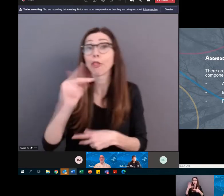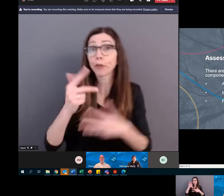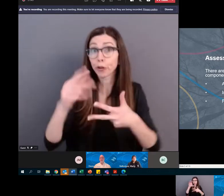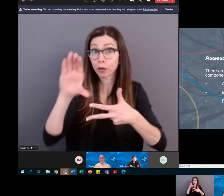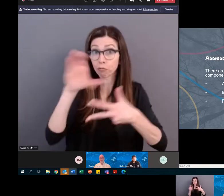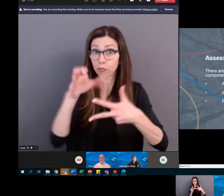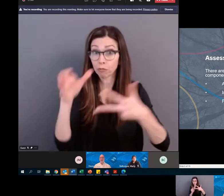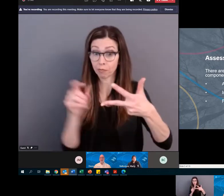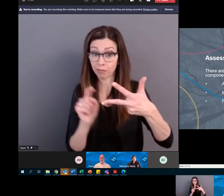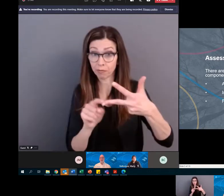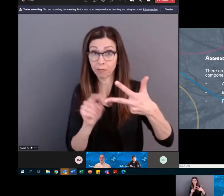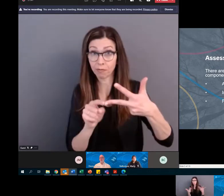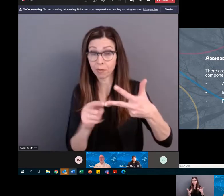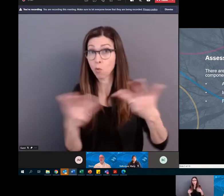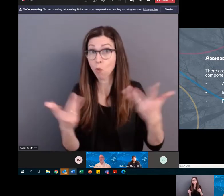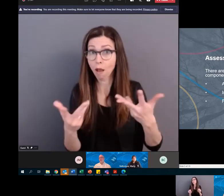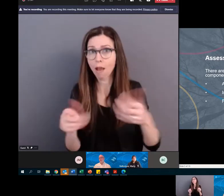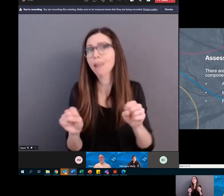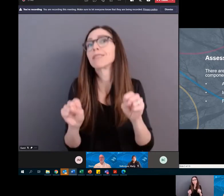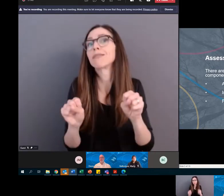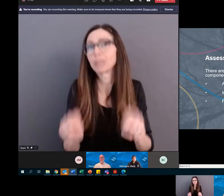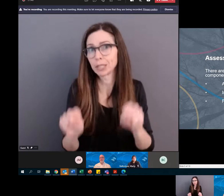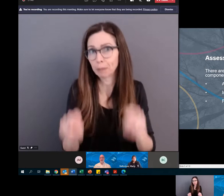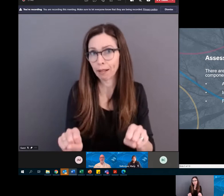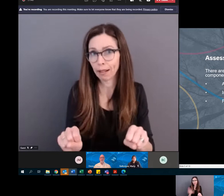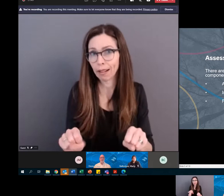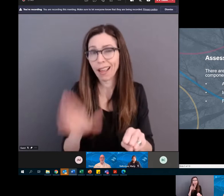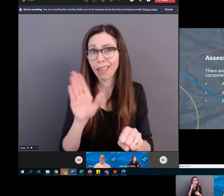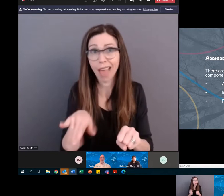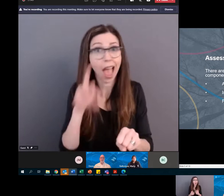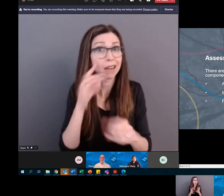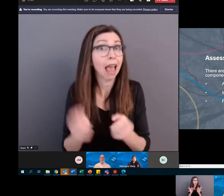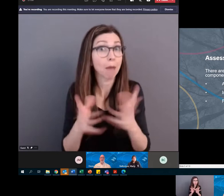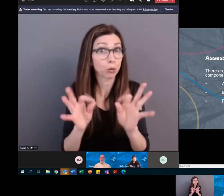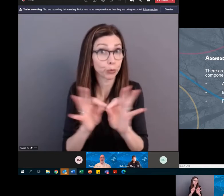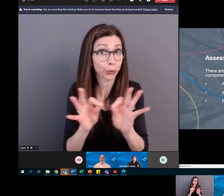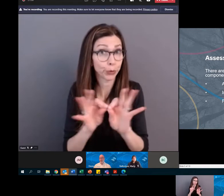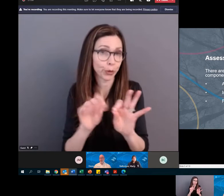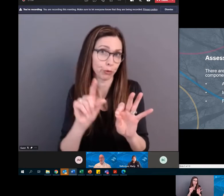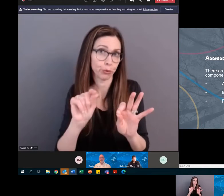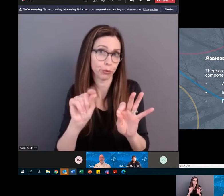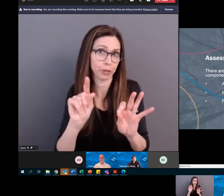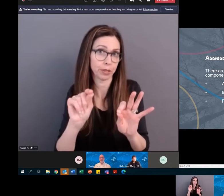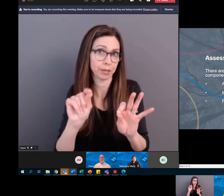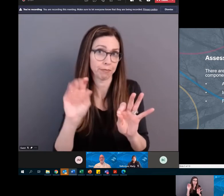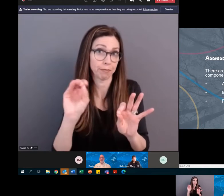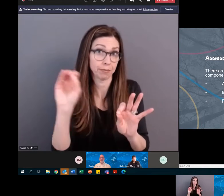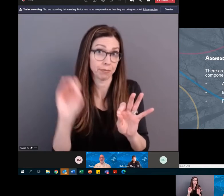is feasibility, which counts for 20% of the total score. Applications that